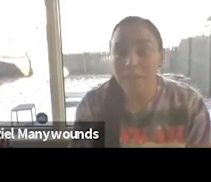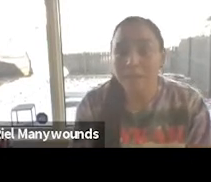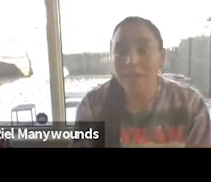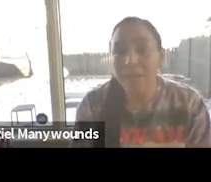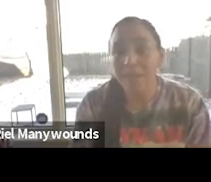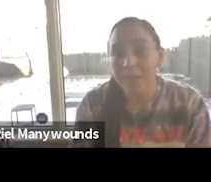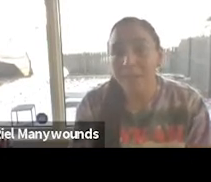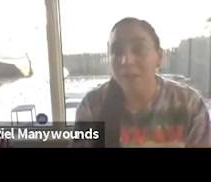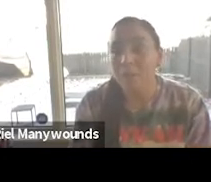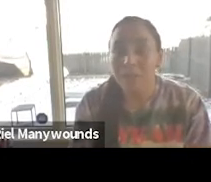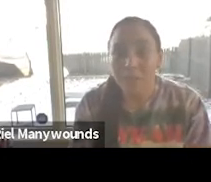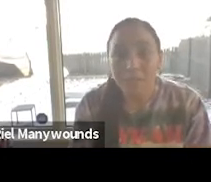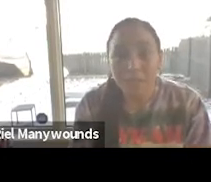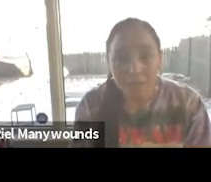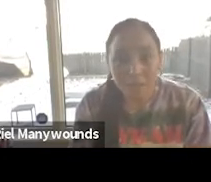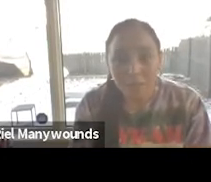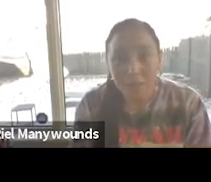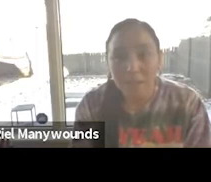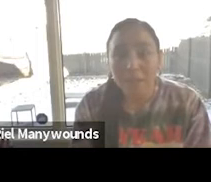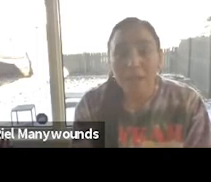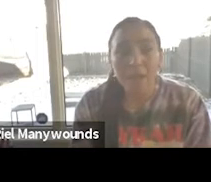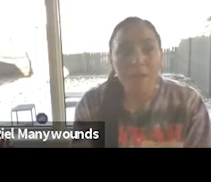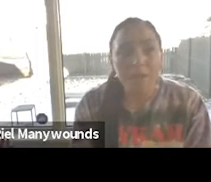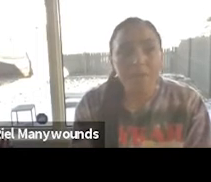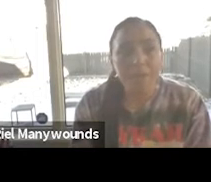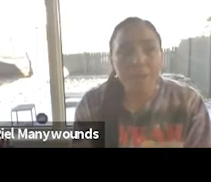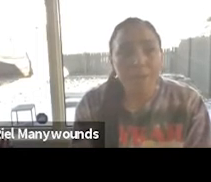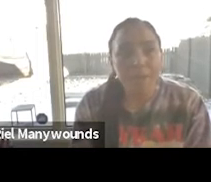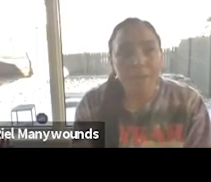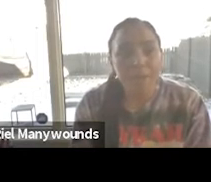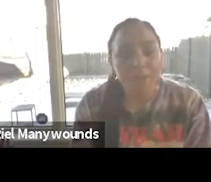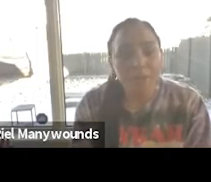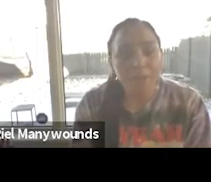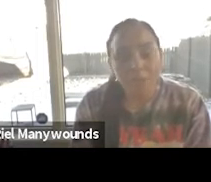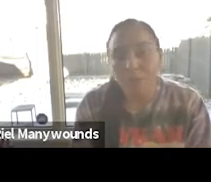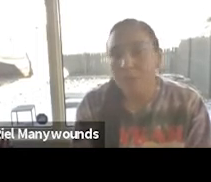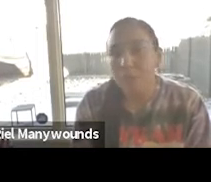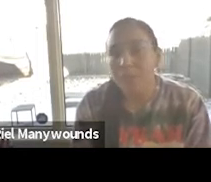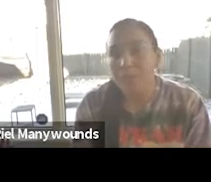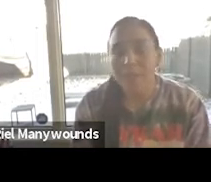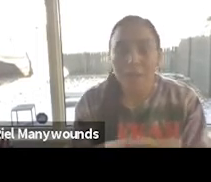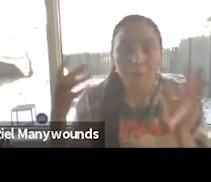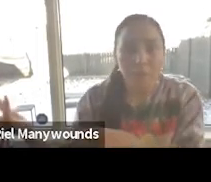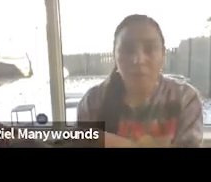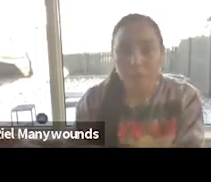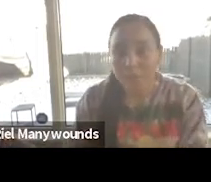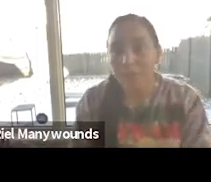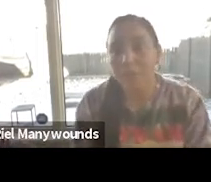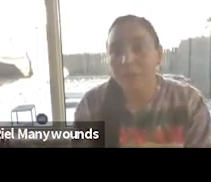in BC, which is unceded territory. And there's no treaty and I also belong to Tsuut’ina, which